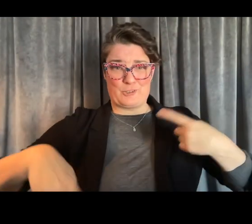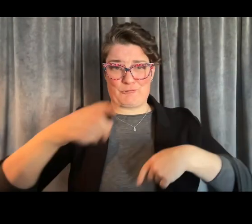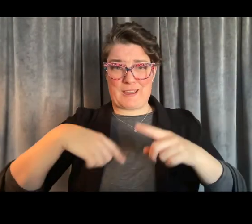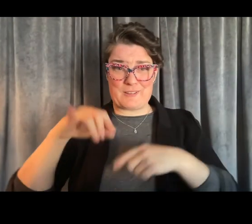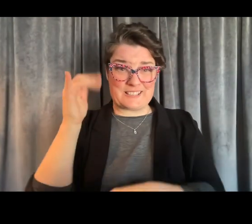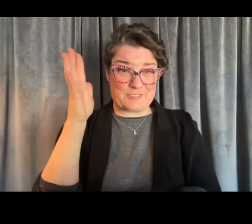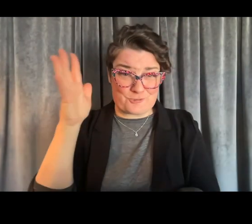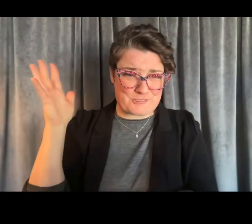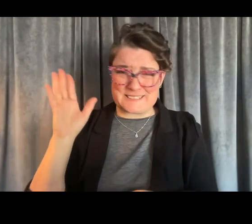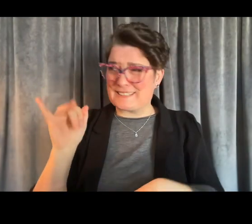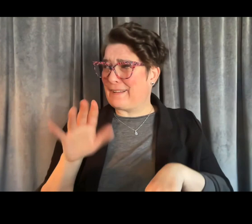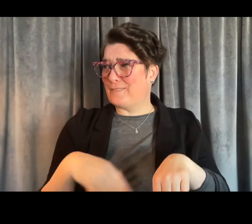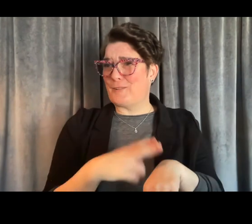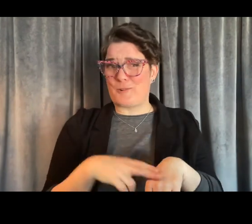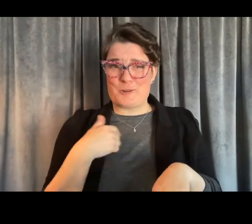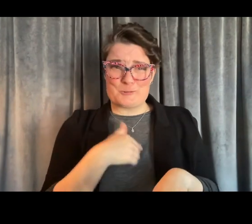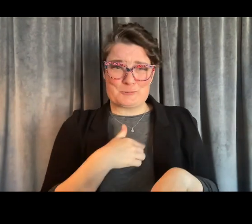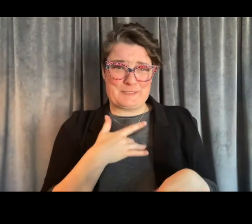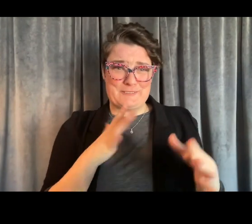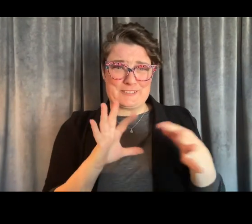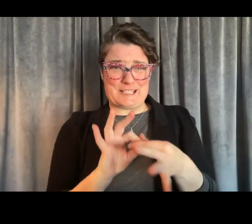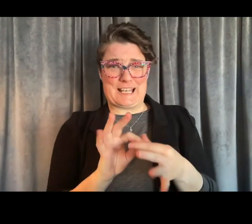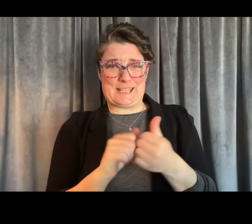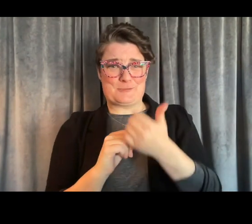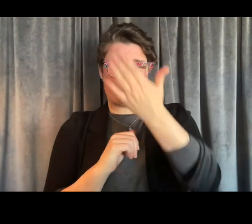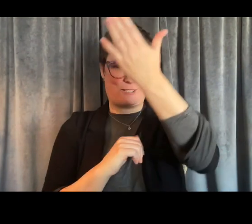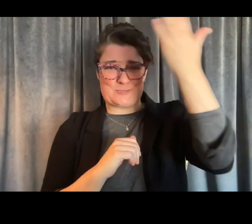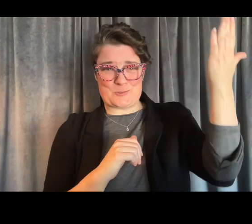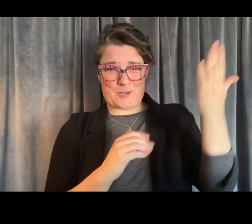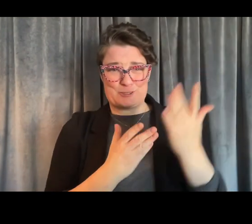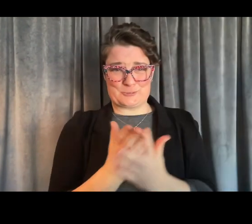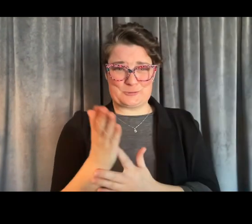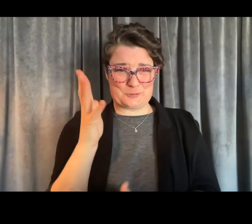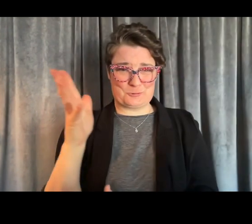Of course we feel connected to source through trees and that that is like